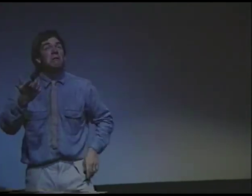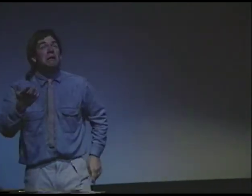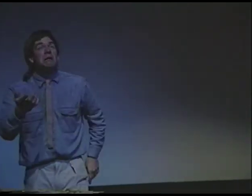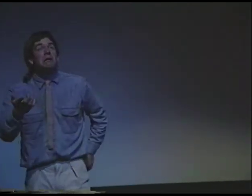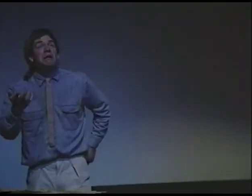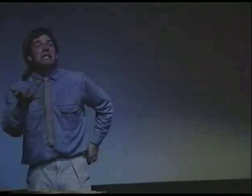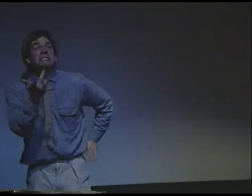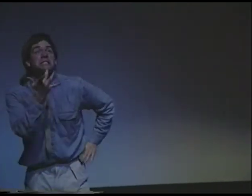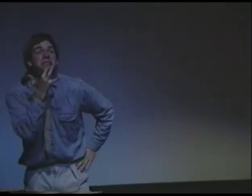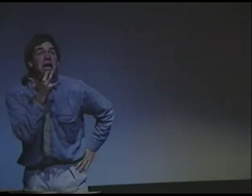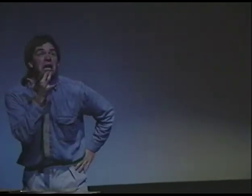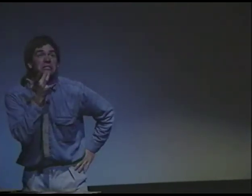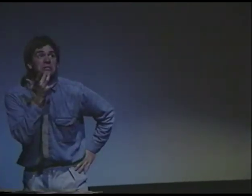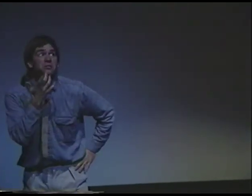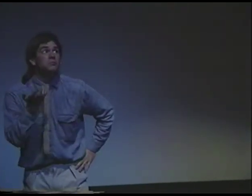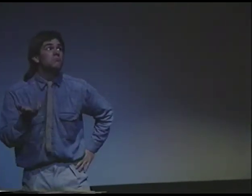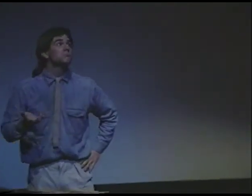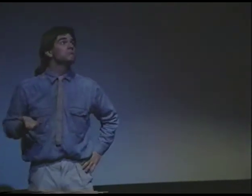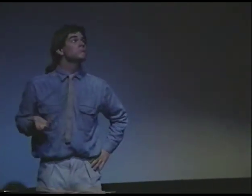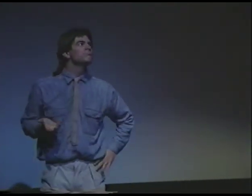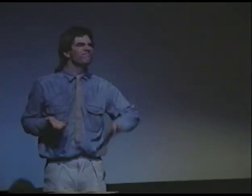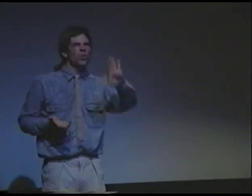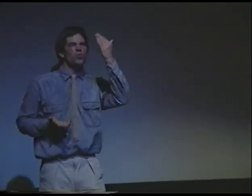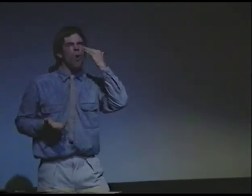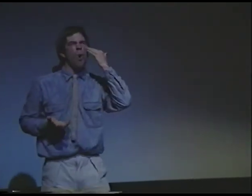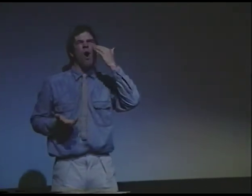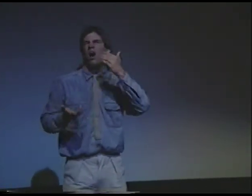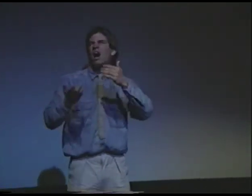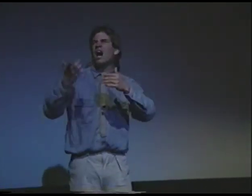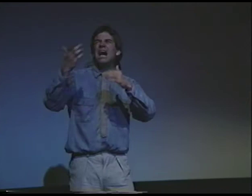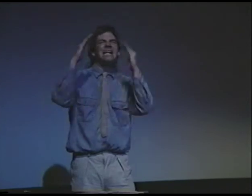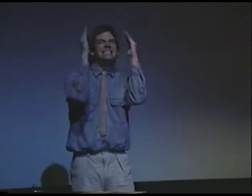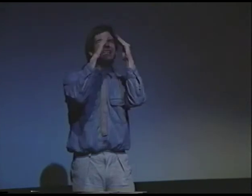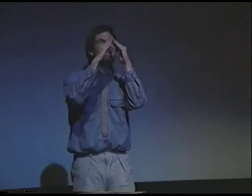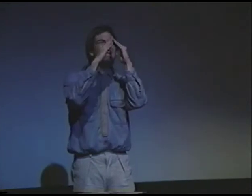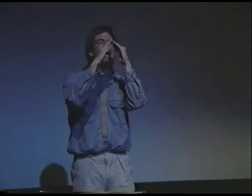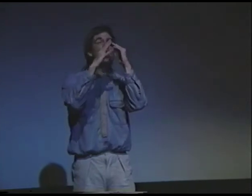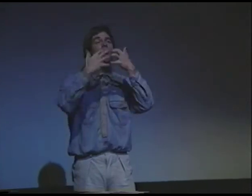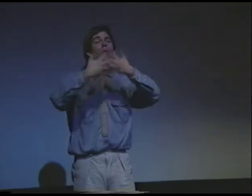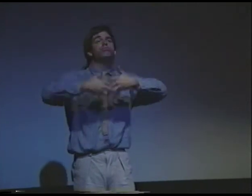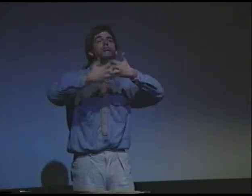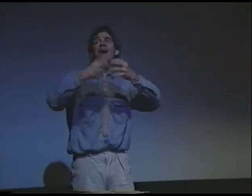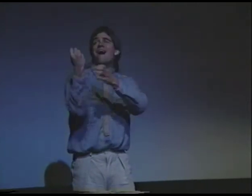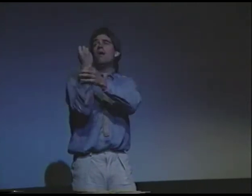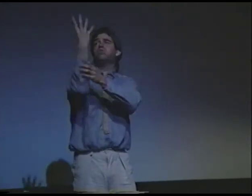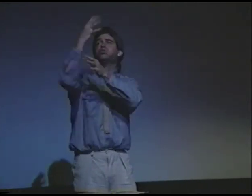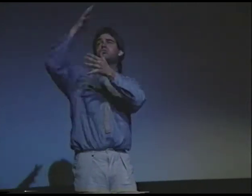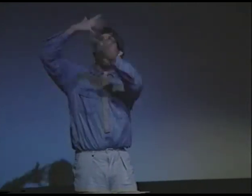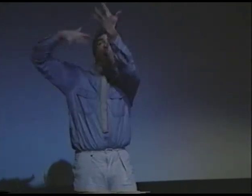Suppose, for example, the taste was in the city,